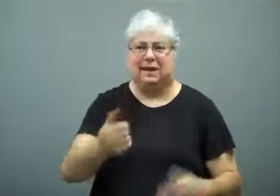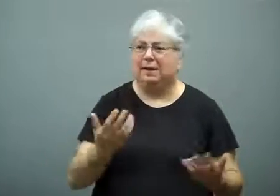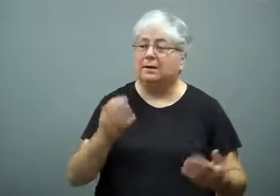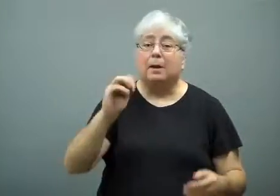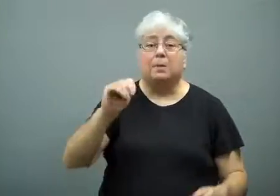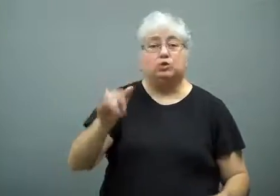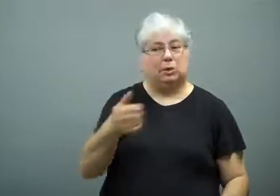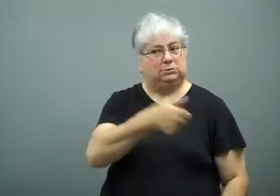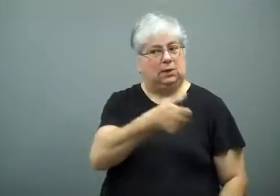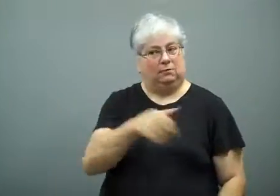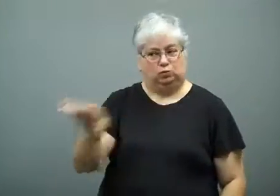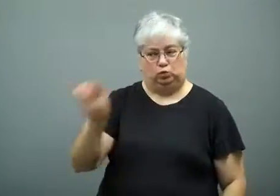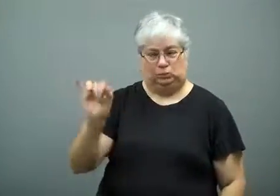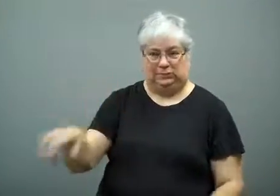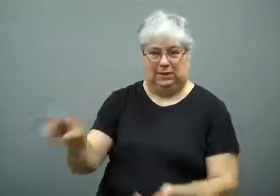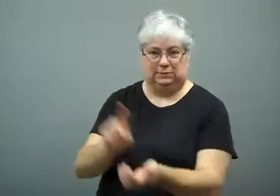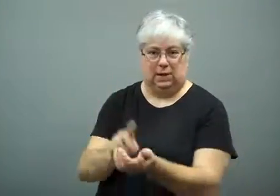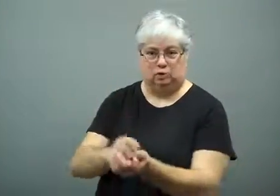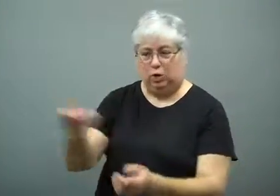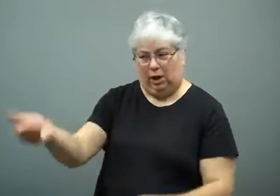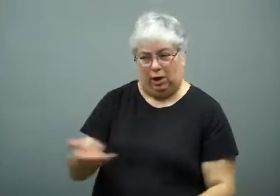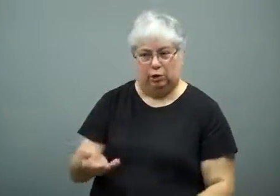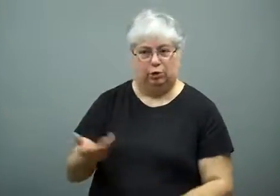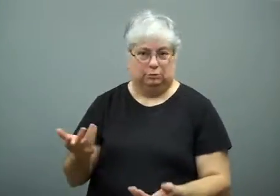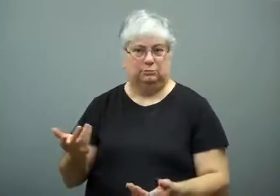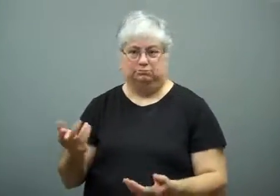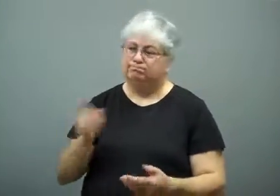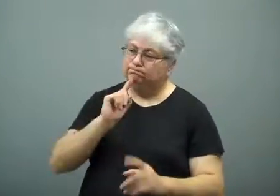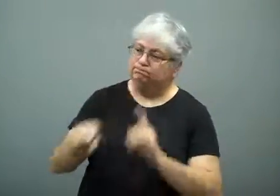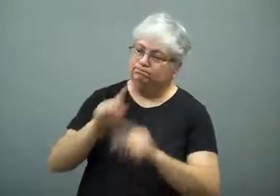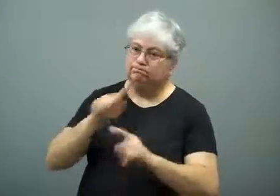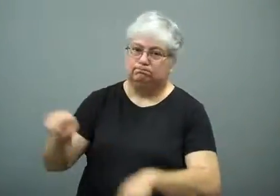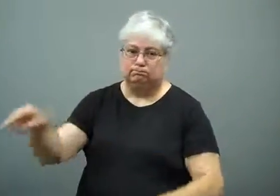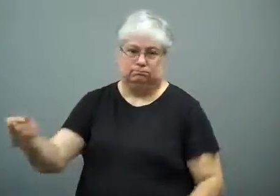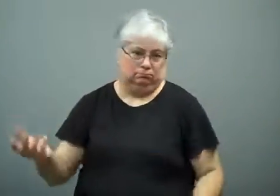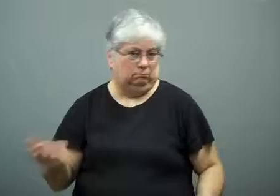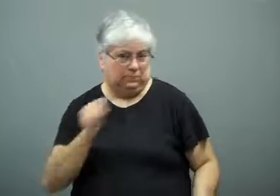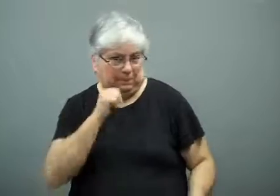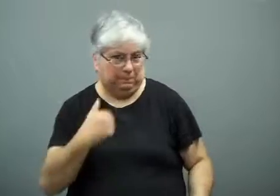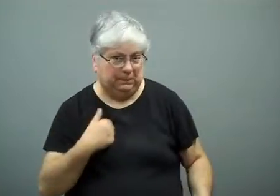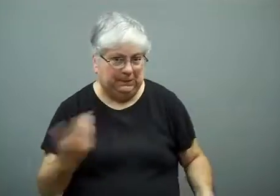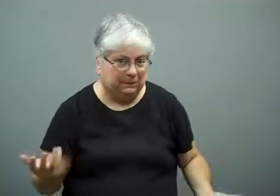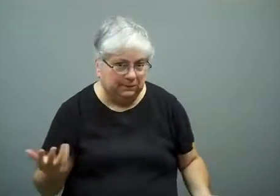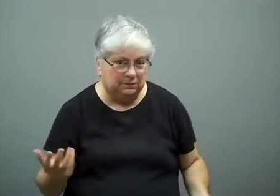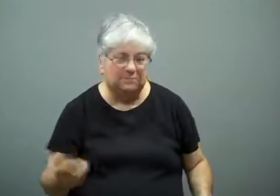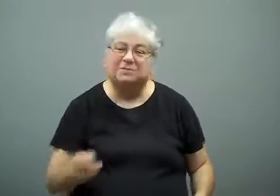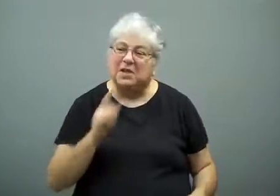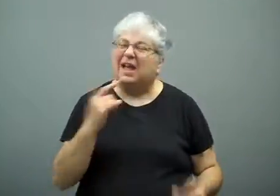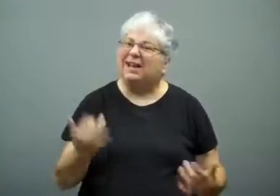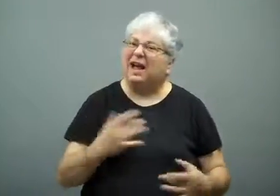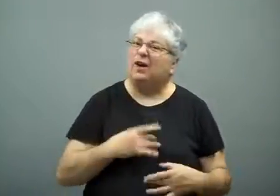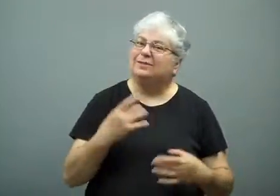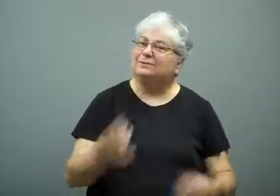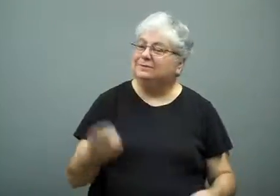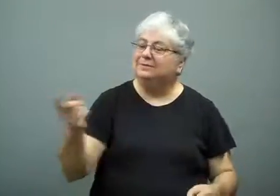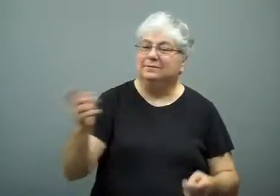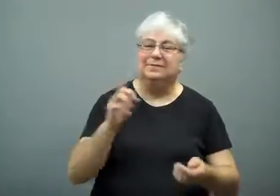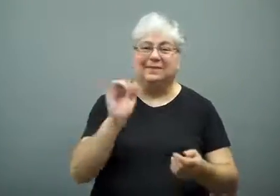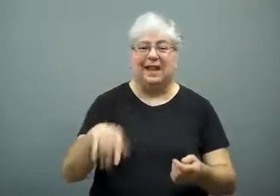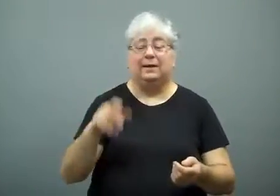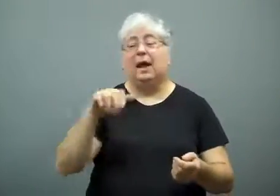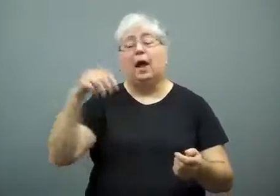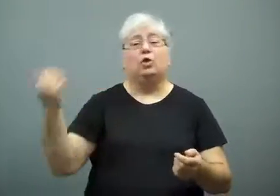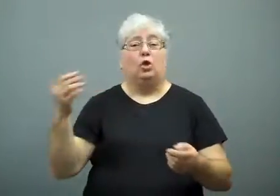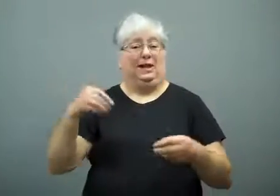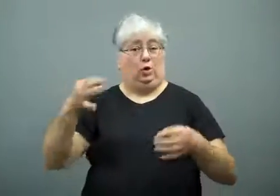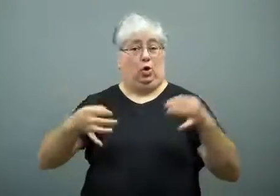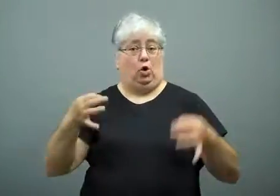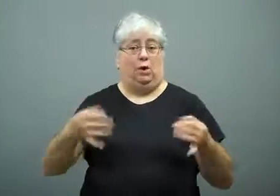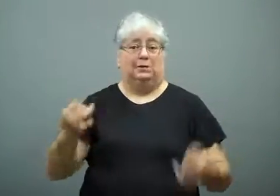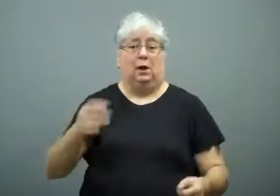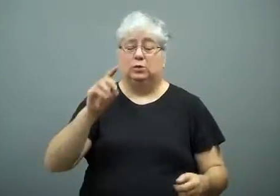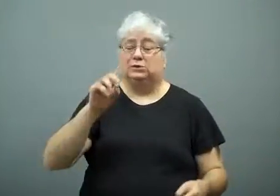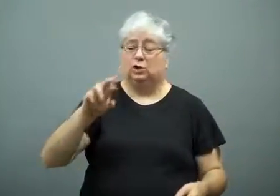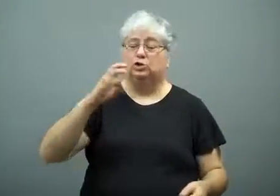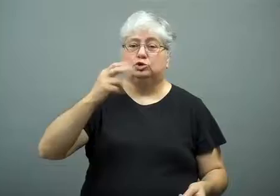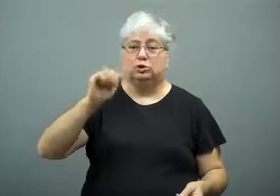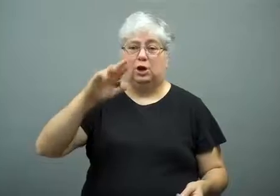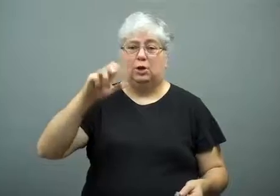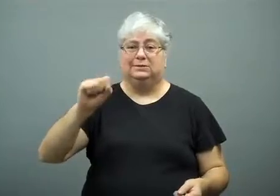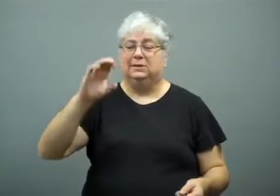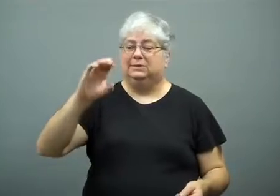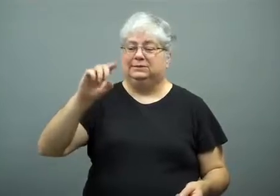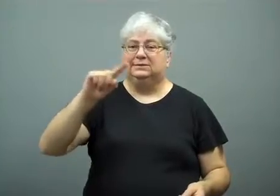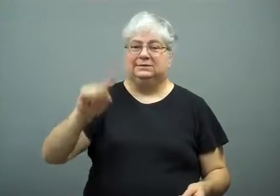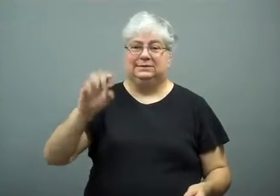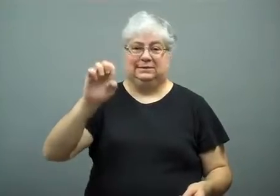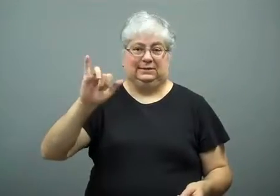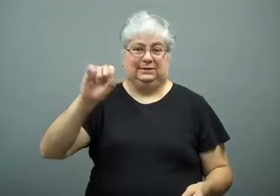It says Jackson chose and hired the doctor and told him what to do.